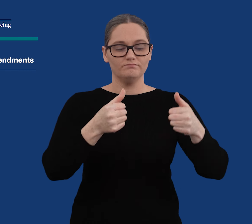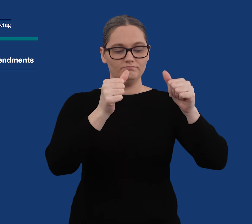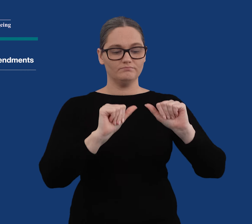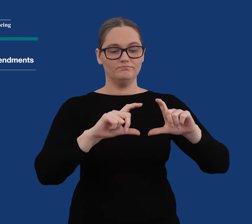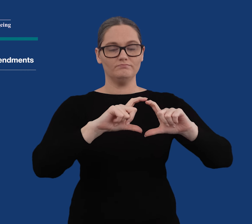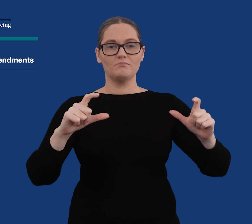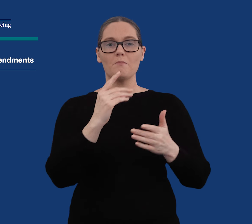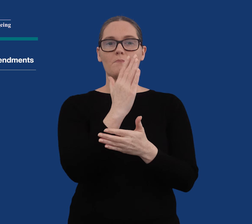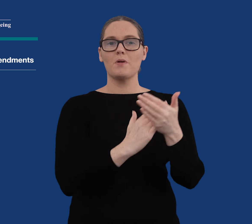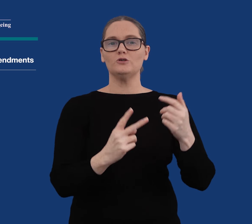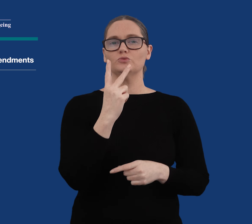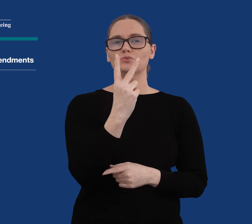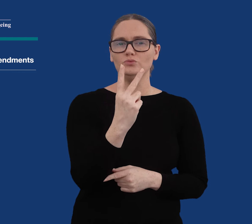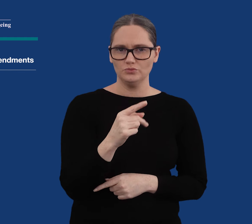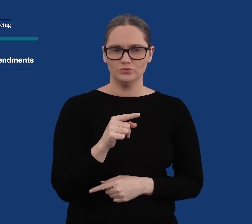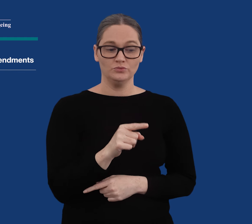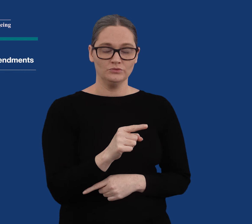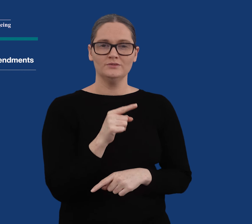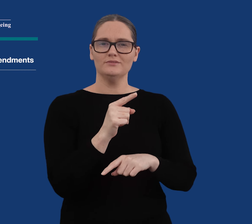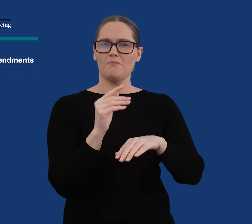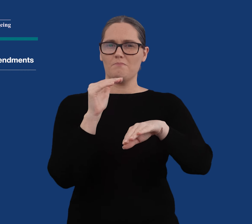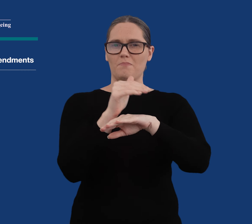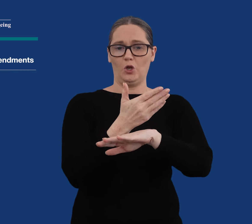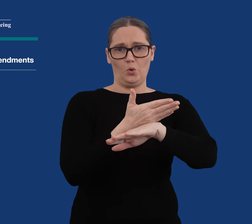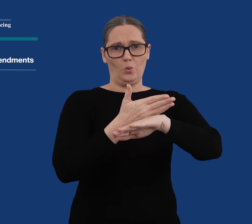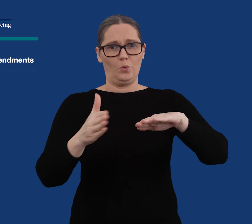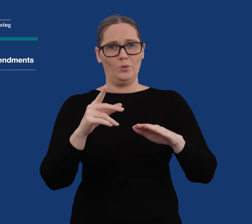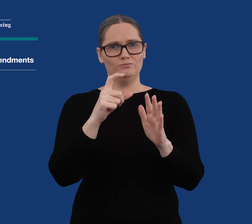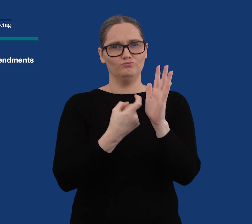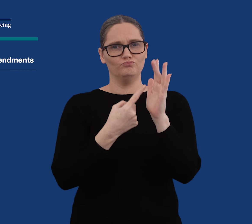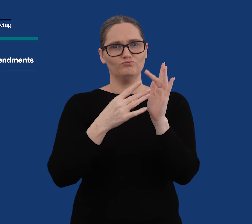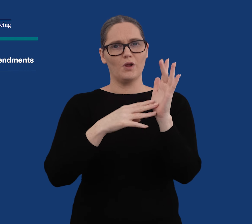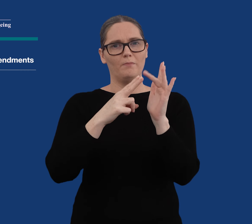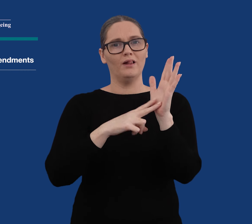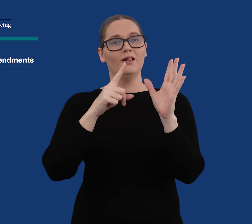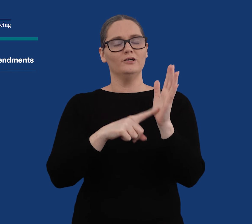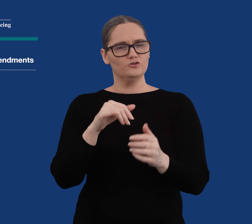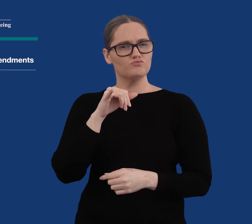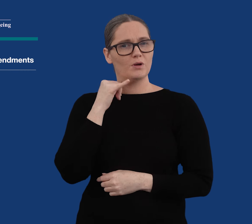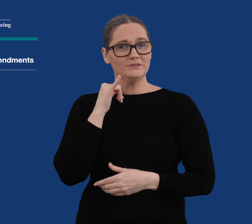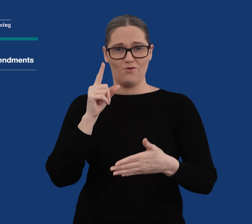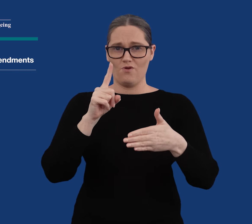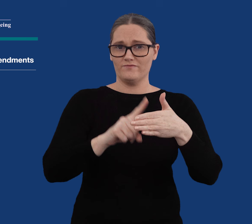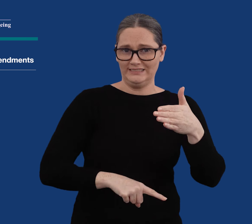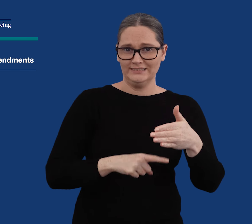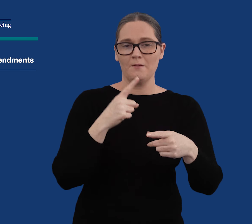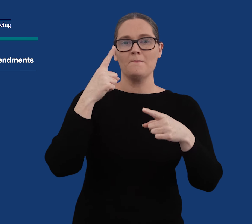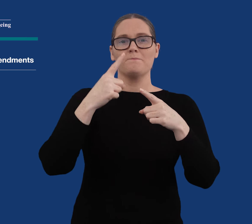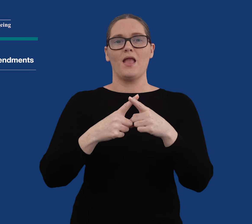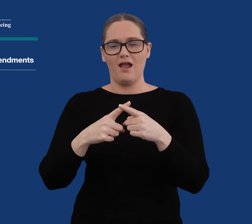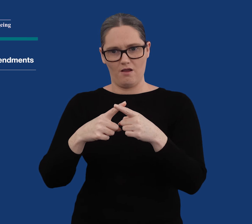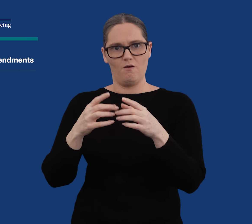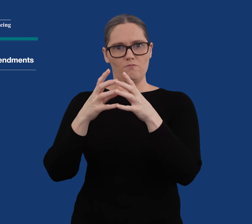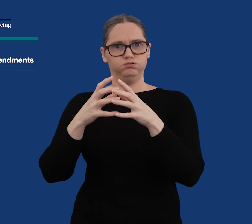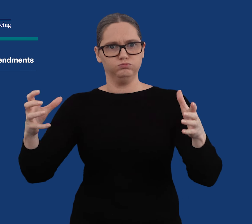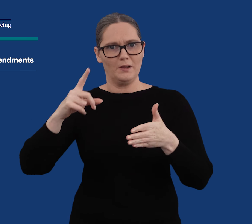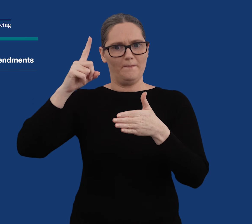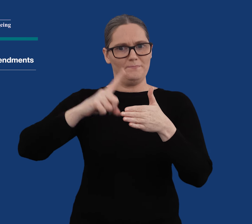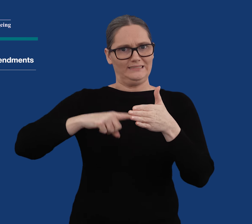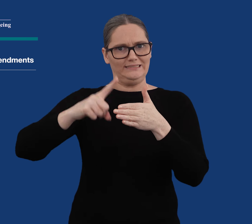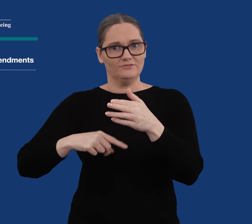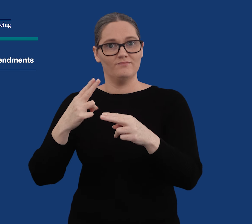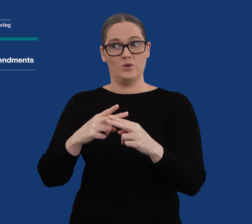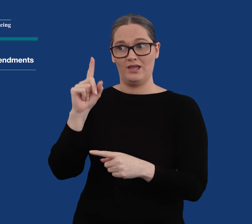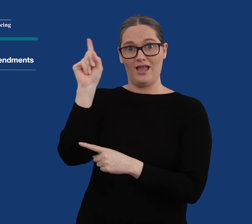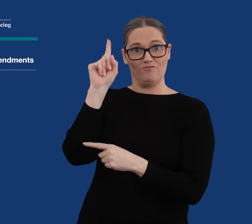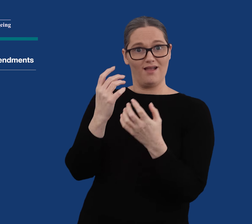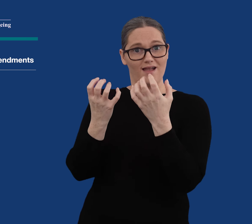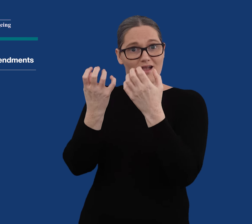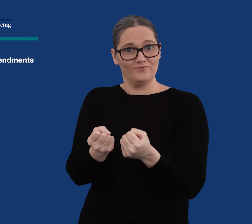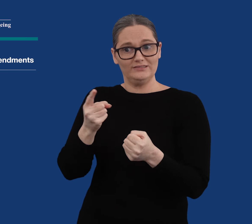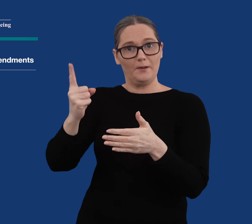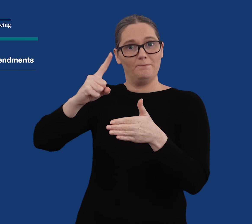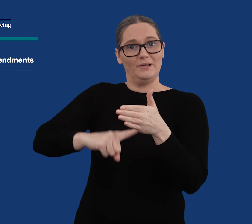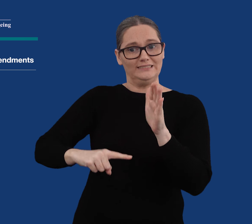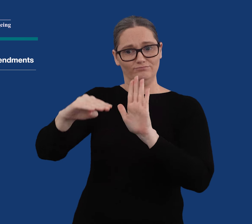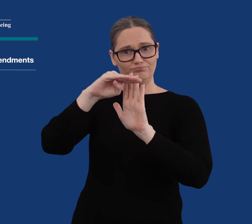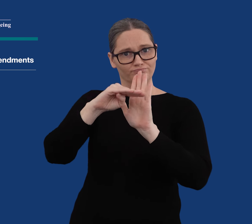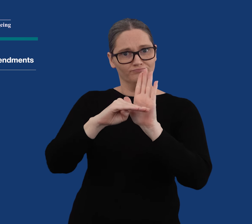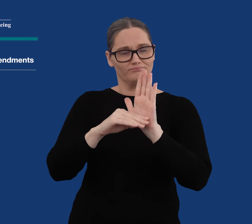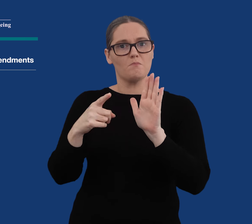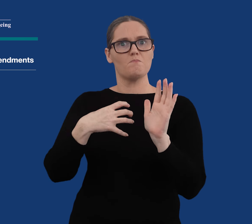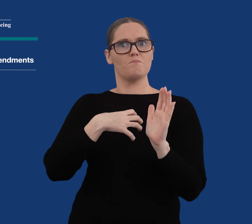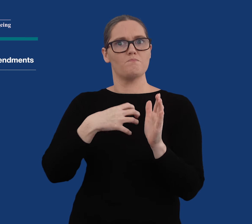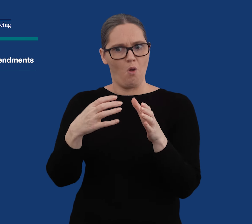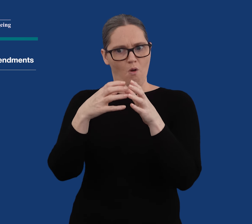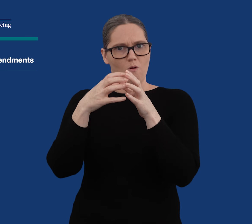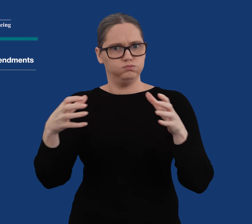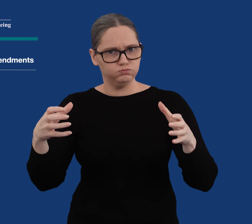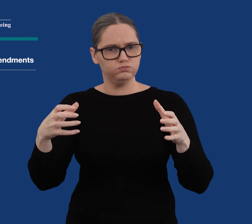Part 2 – New criminal offences and increased penalties for existing civil penalty provisions